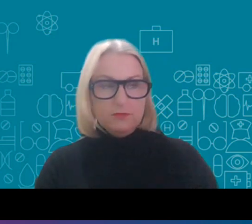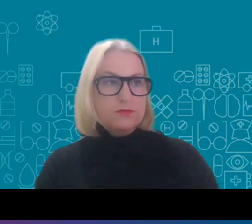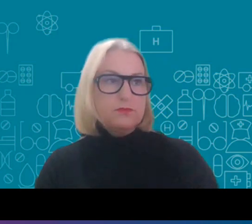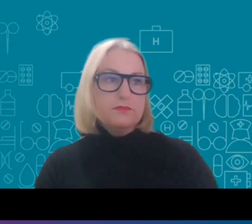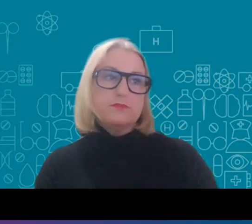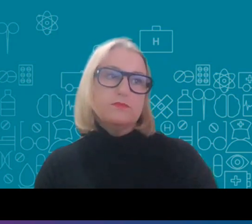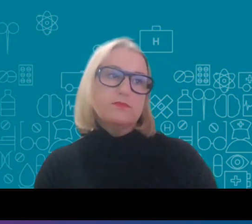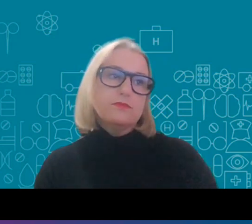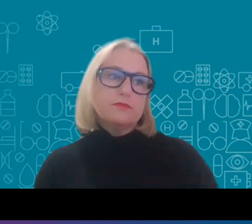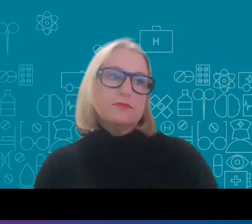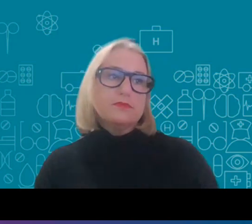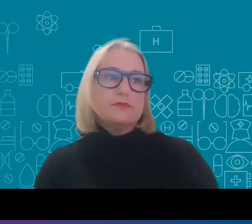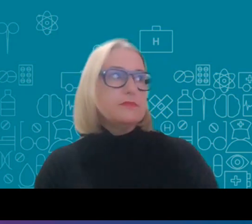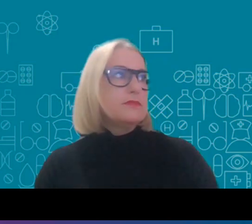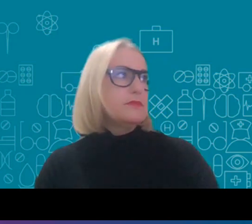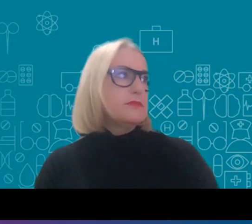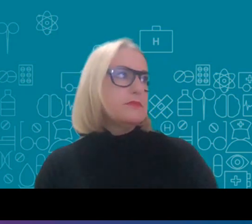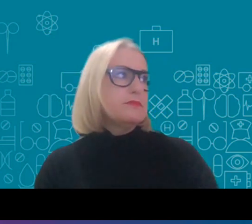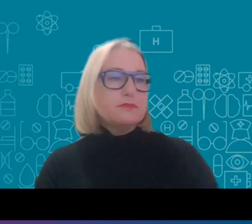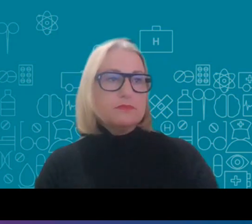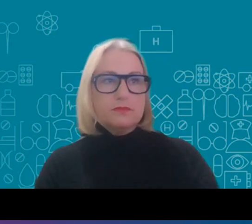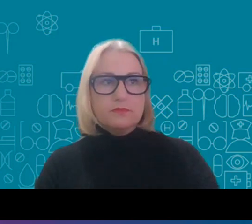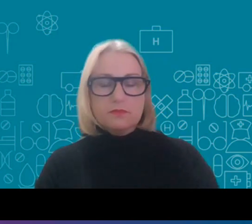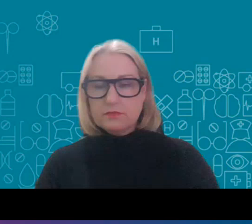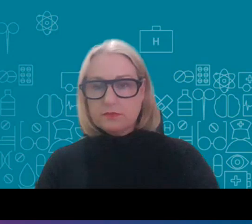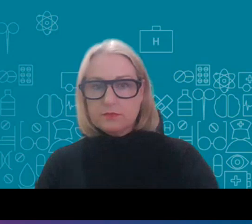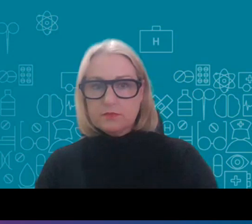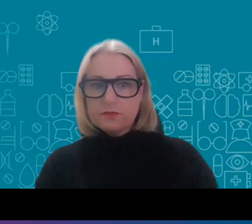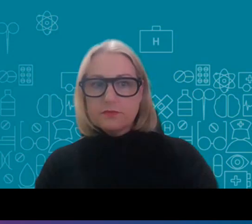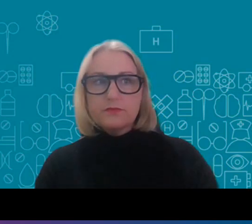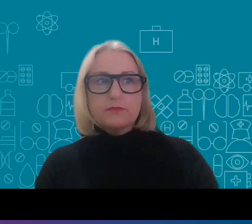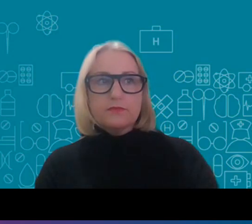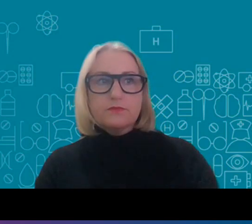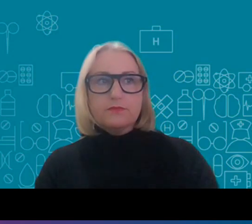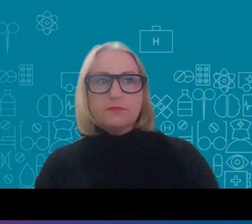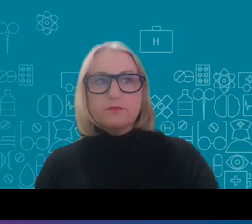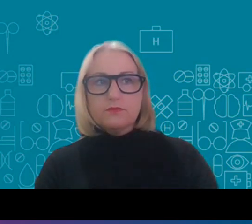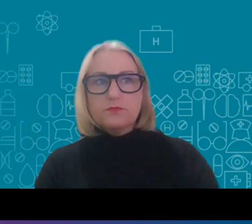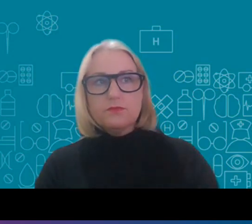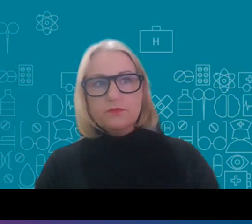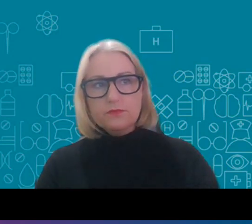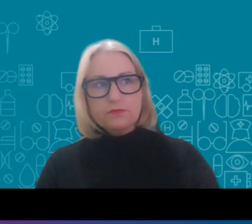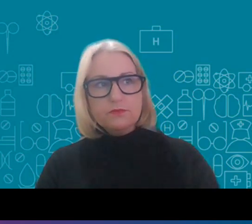I think Winn probably just important to note here we're probably talking about slightly different